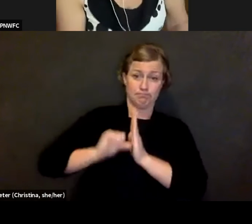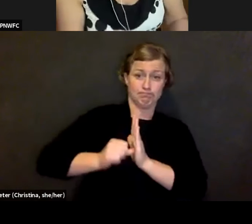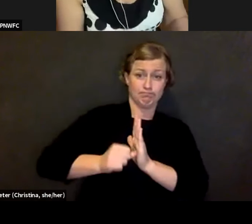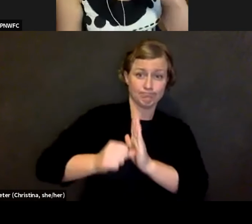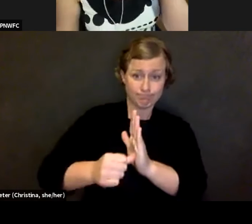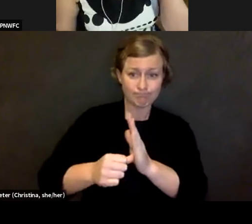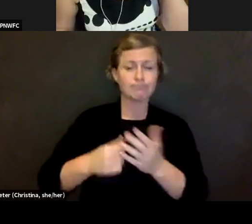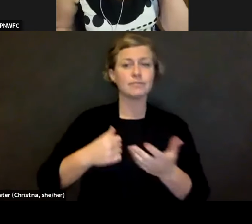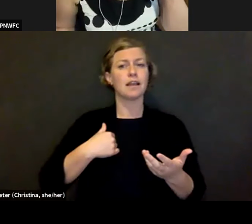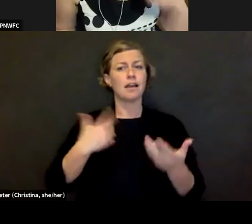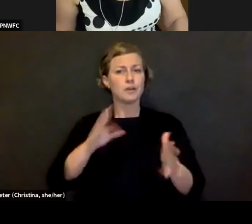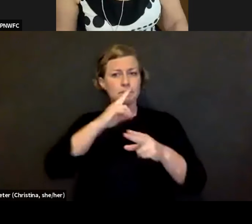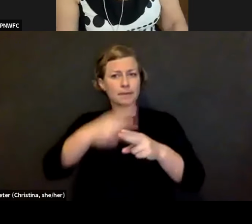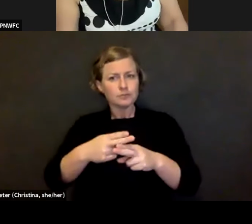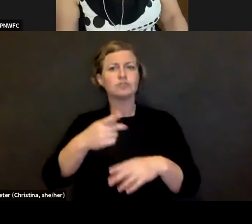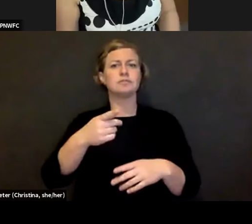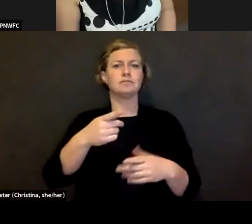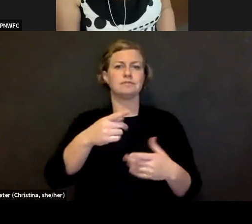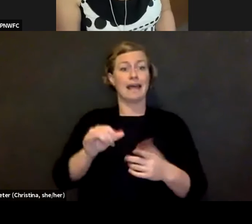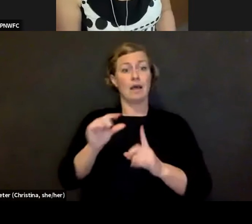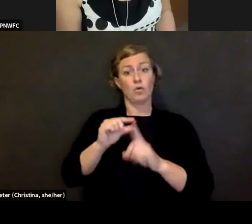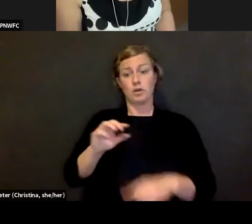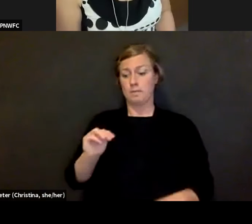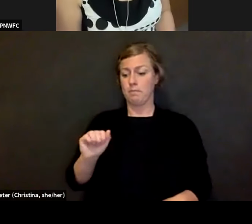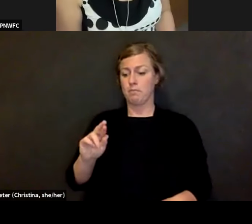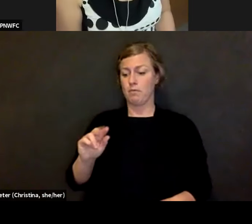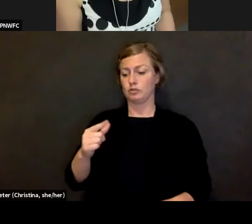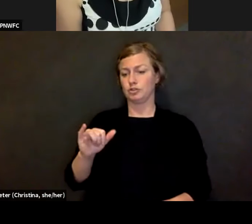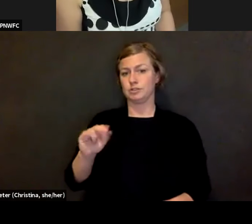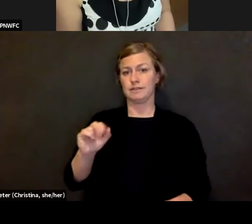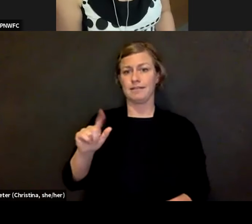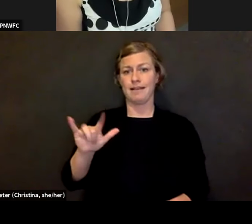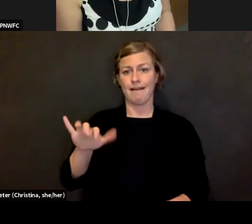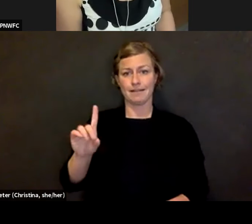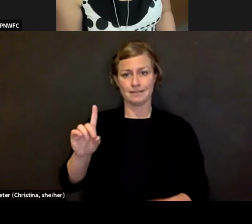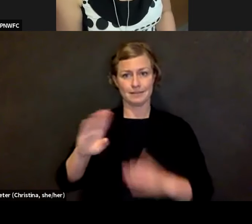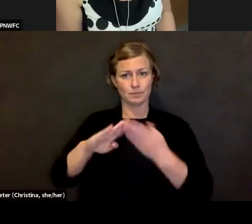made it my mission especially over the last 5 to 7 months is we're